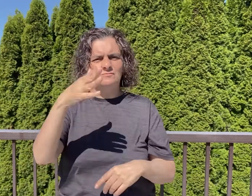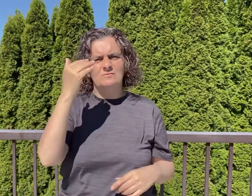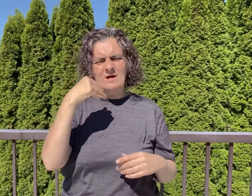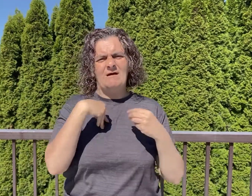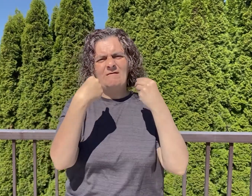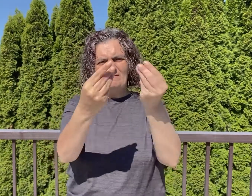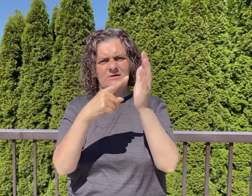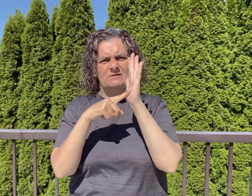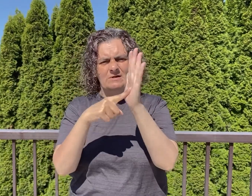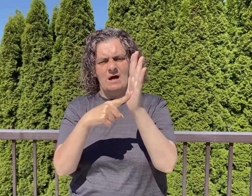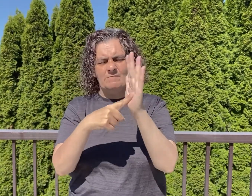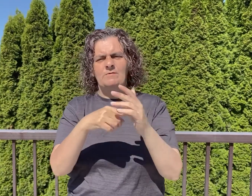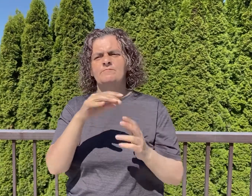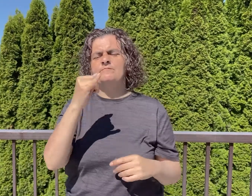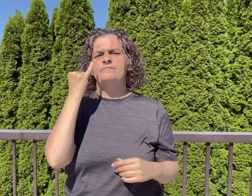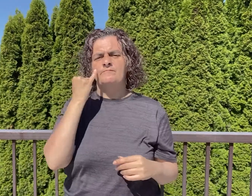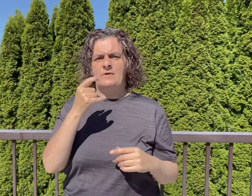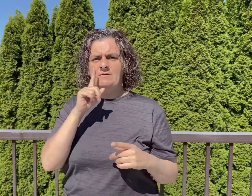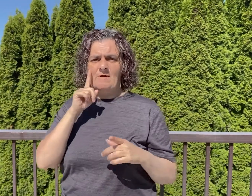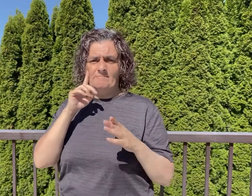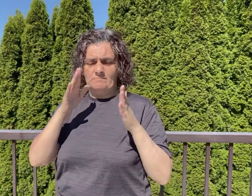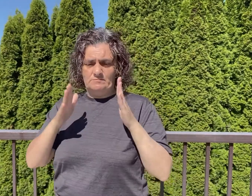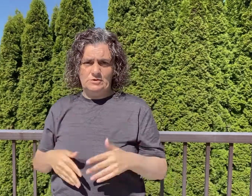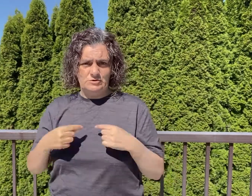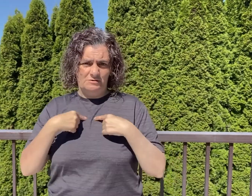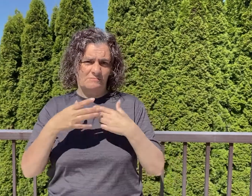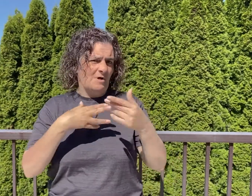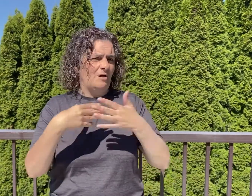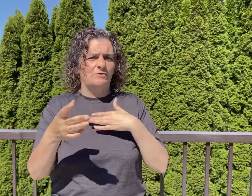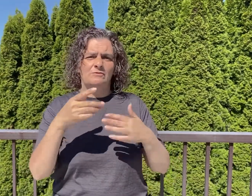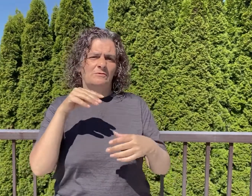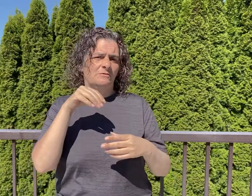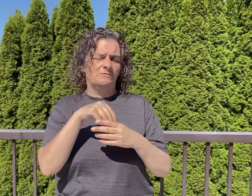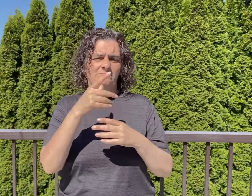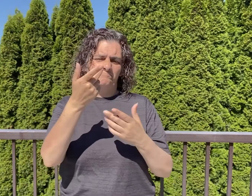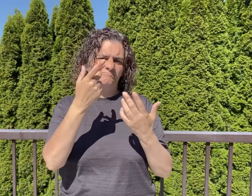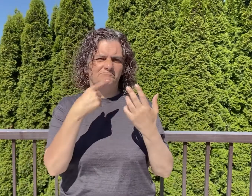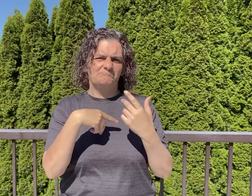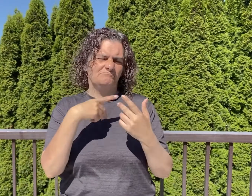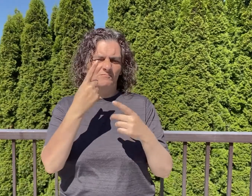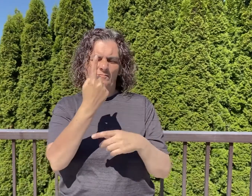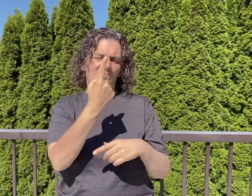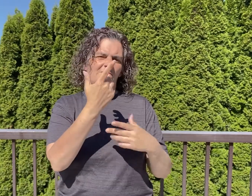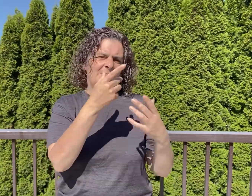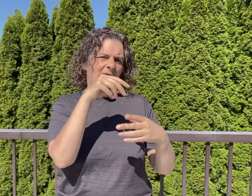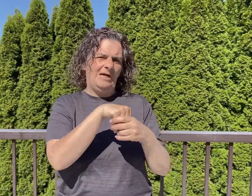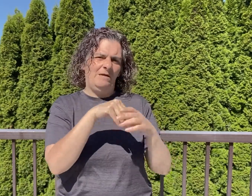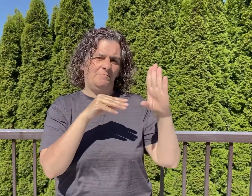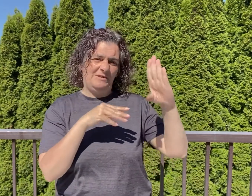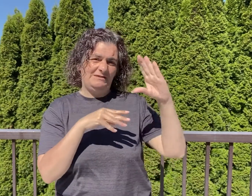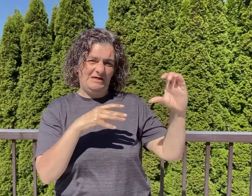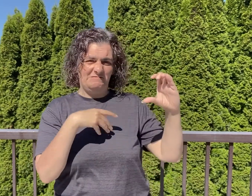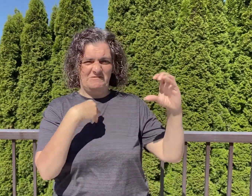I'll give you an example of why - for a Deaf person in B.C.,